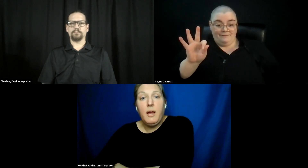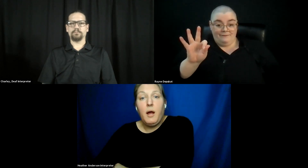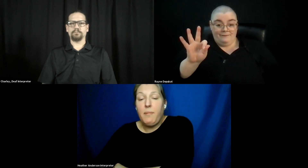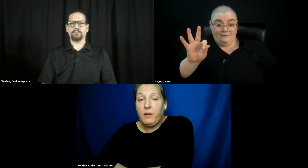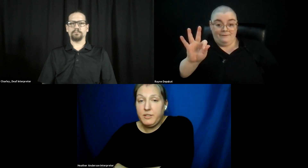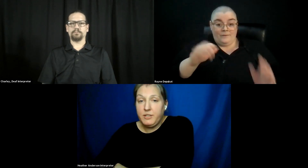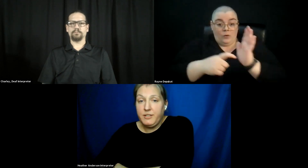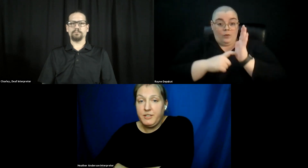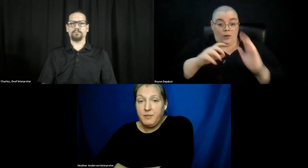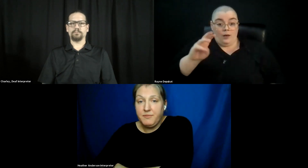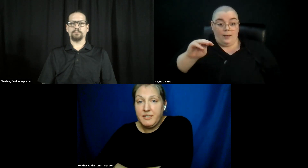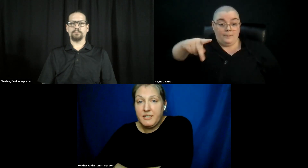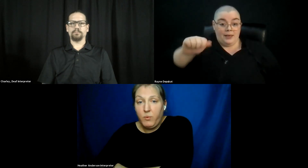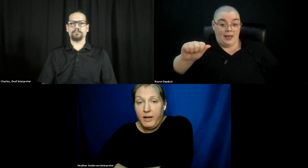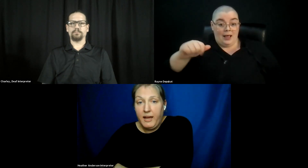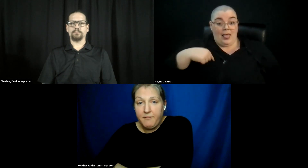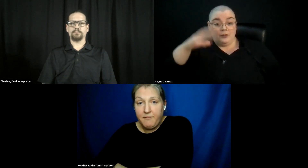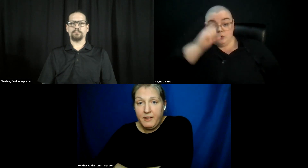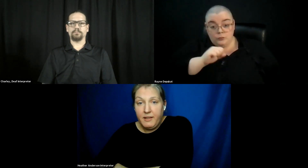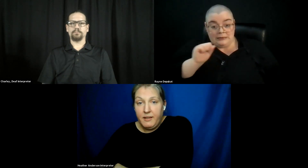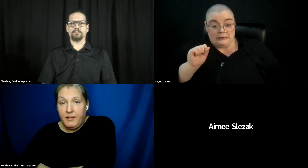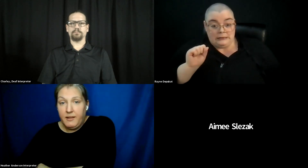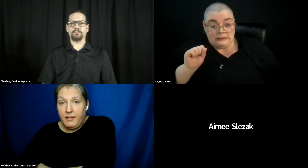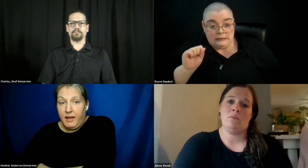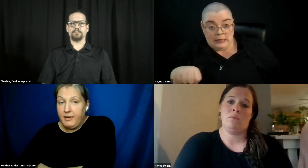So, my question in terms of DC yF.